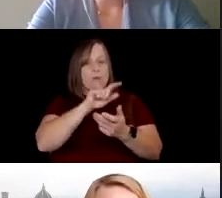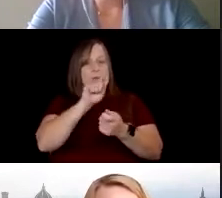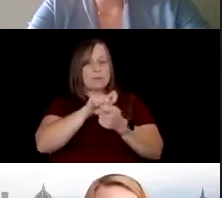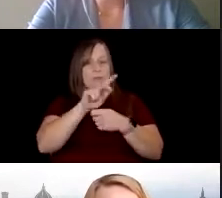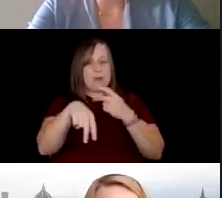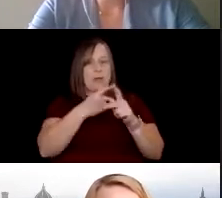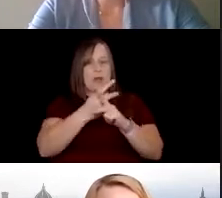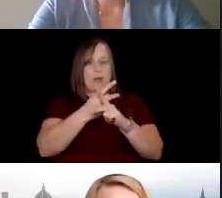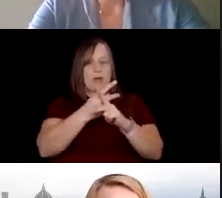which could include